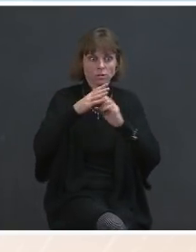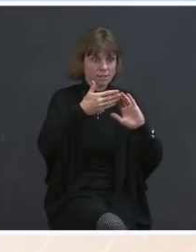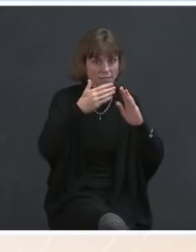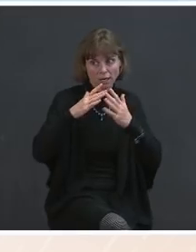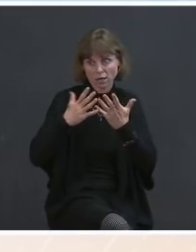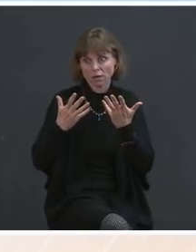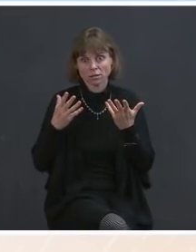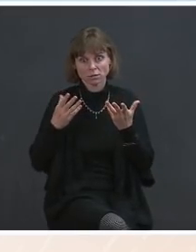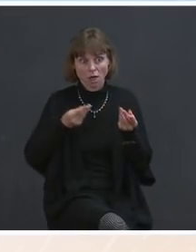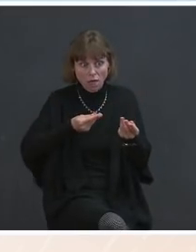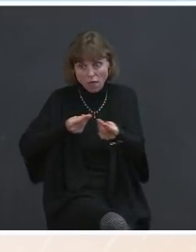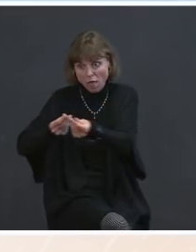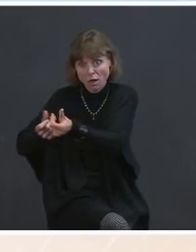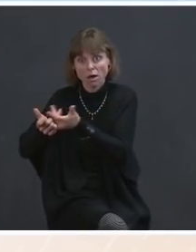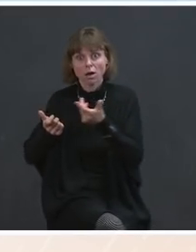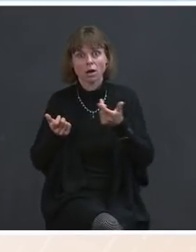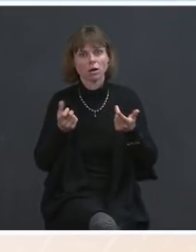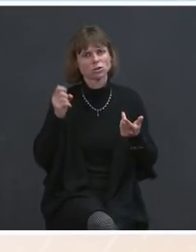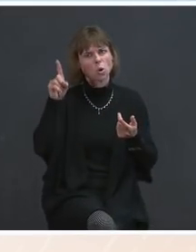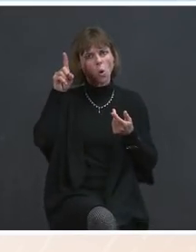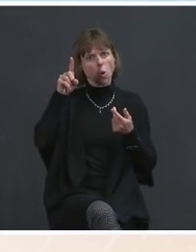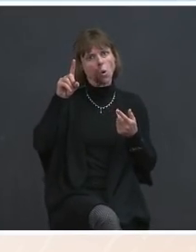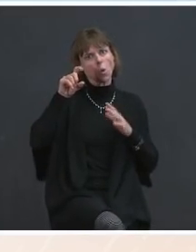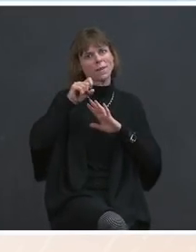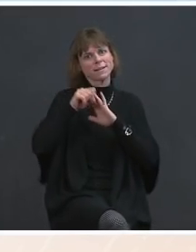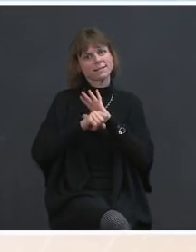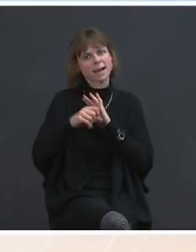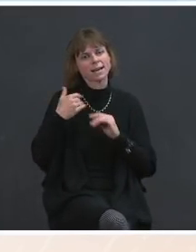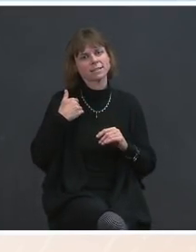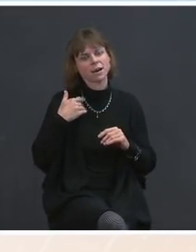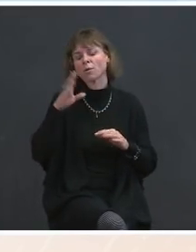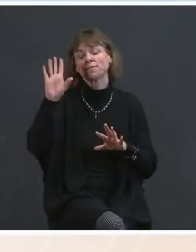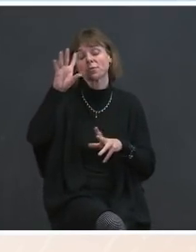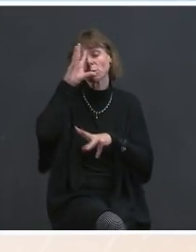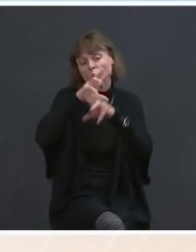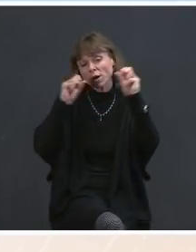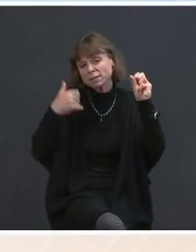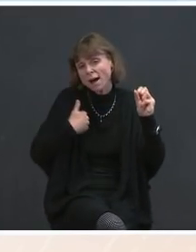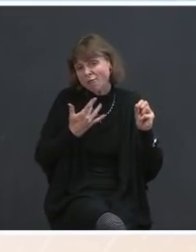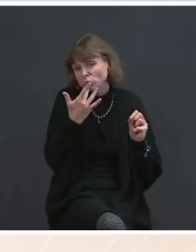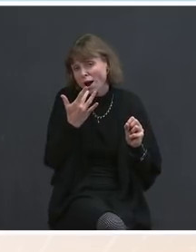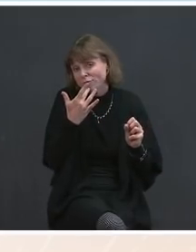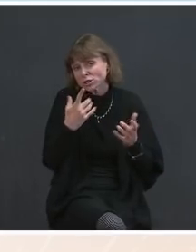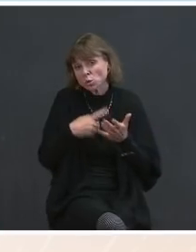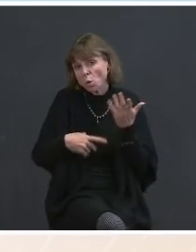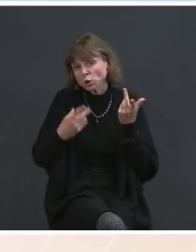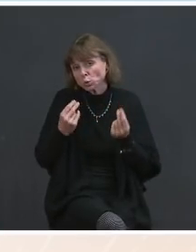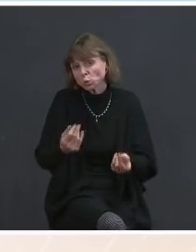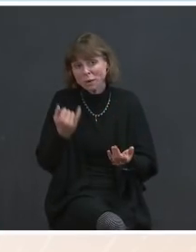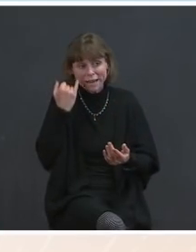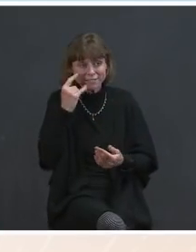Does he have any red lines of what they shouldn't do? If there are any tax cuts, would that bother him? How is he thinking about the money